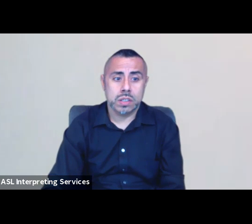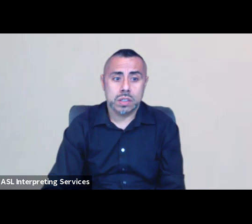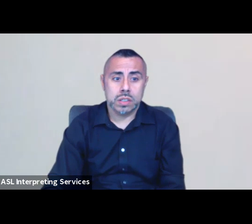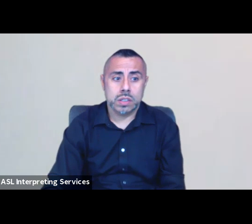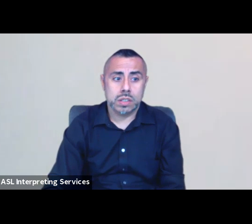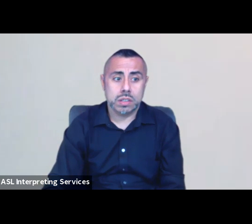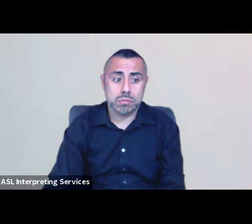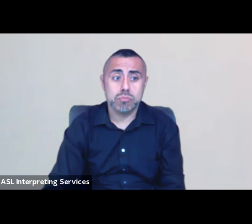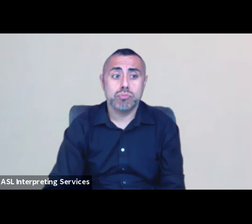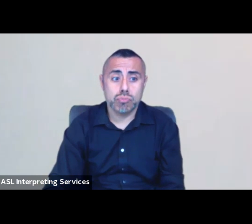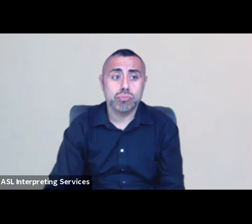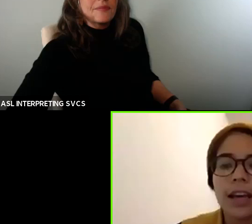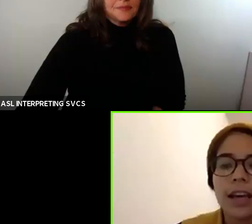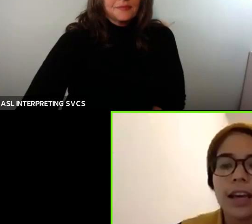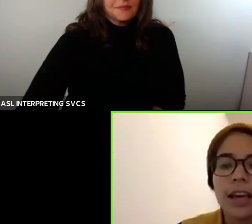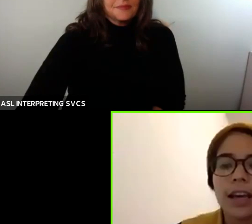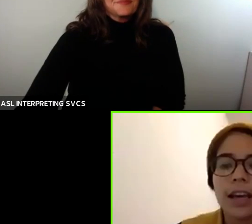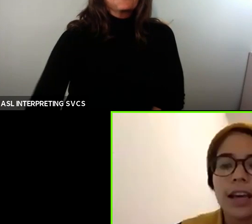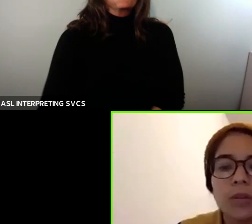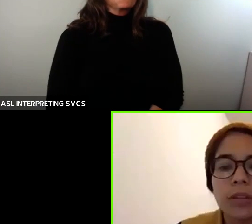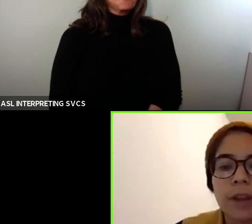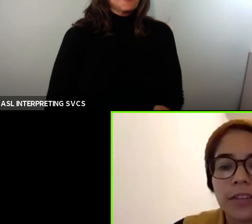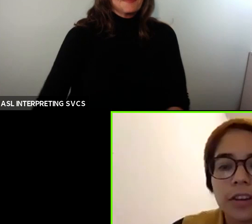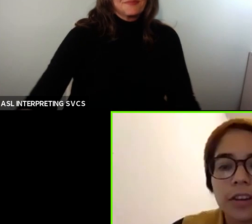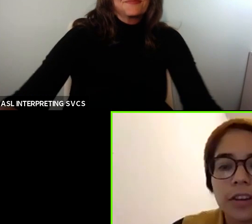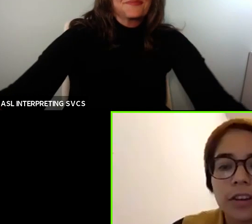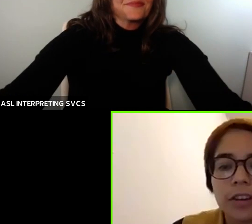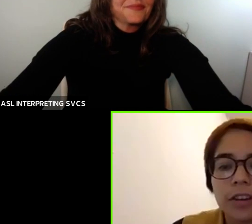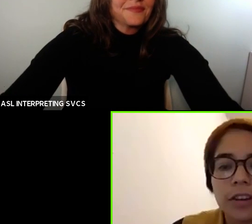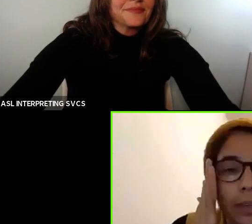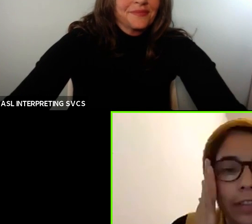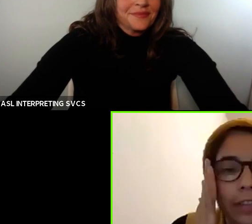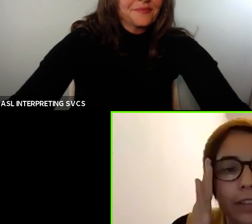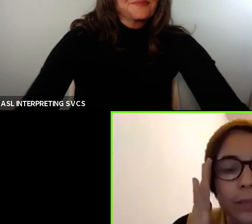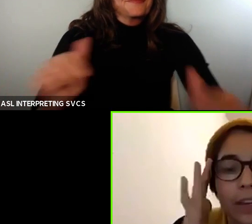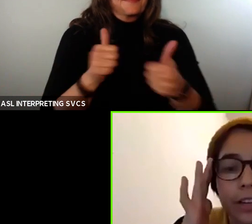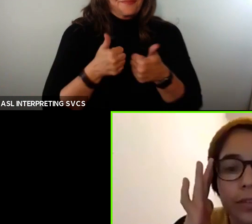Sure, it was on mute. So throughout the call, in between each of the speakers,